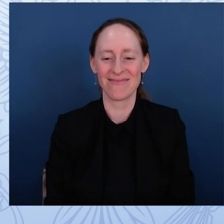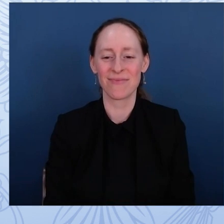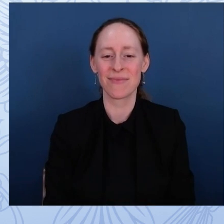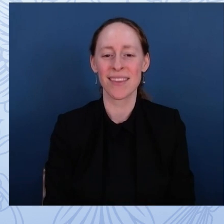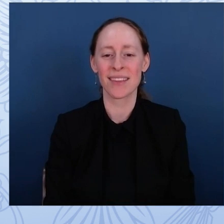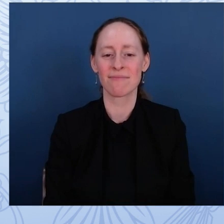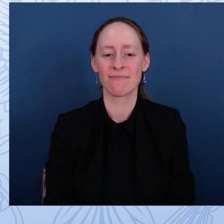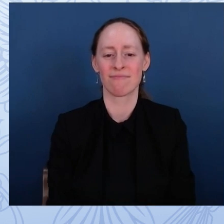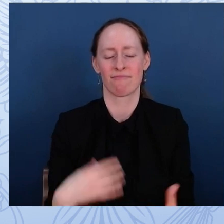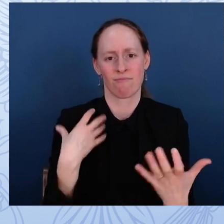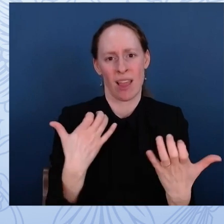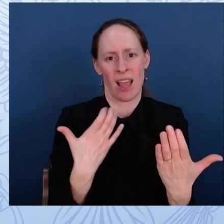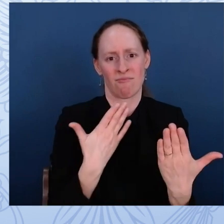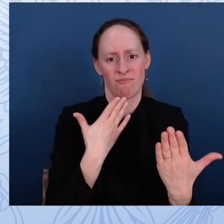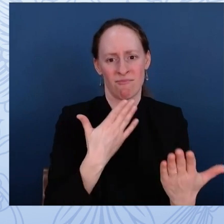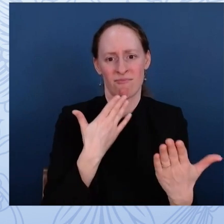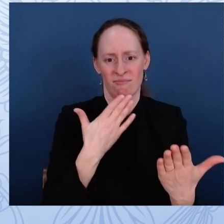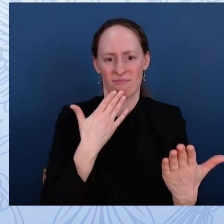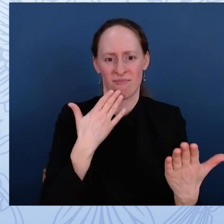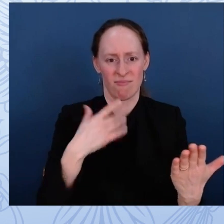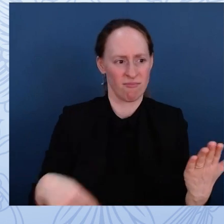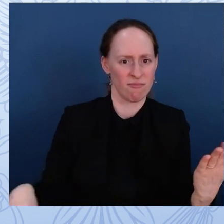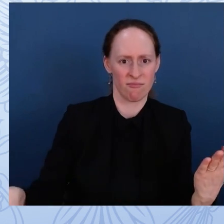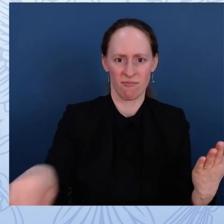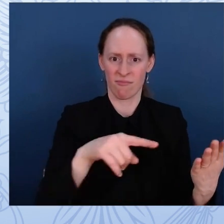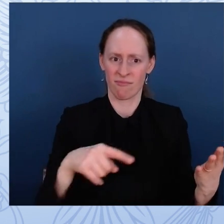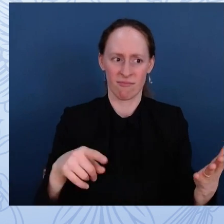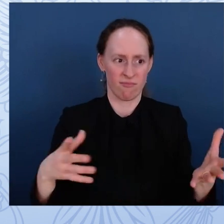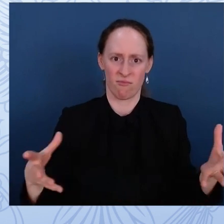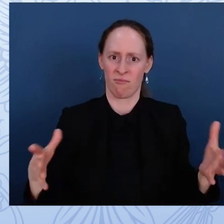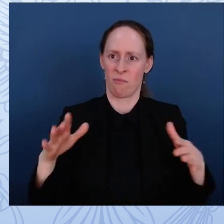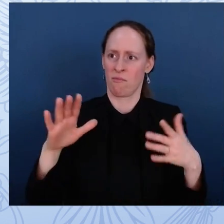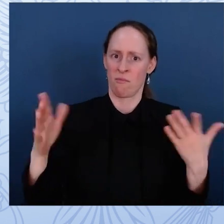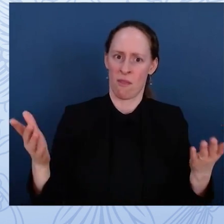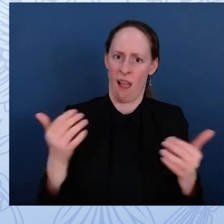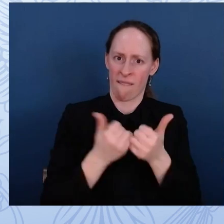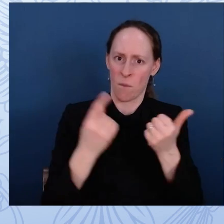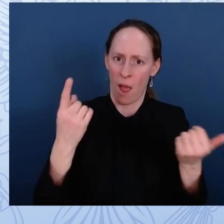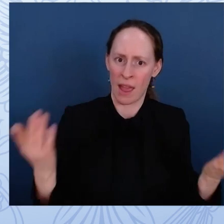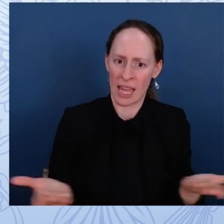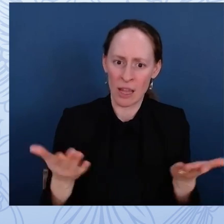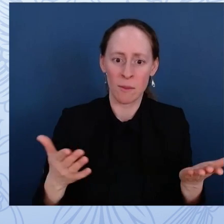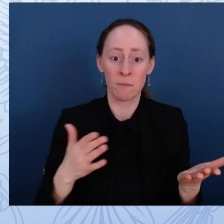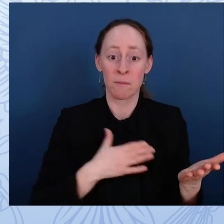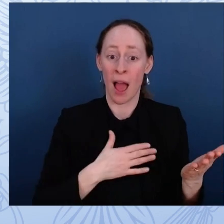especially my team, Team social and the office of the Chief of Protocol who have worked really hard